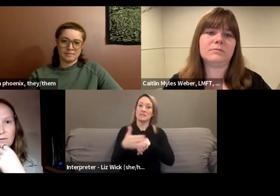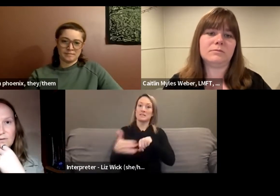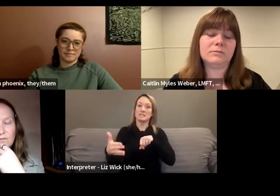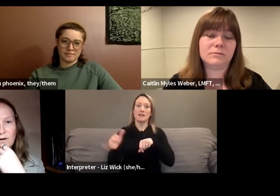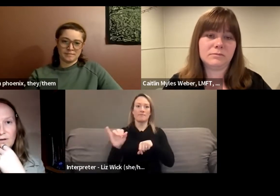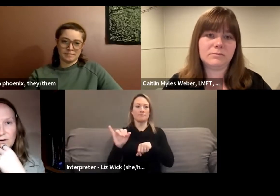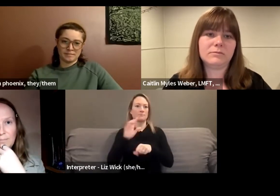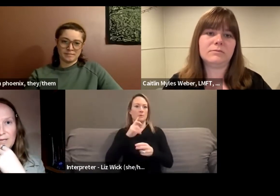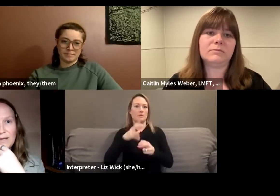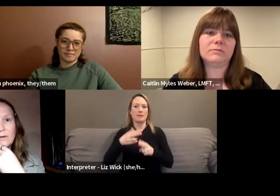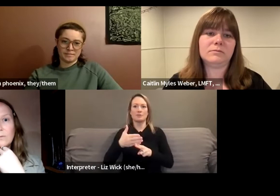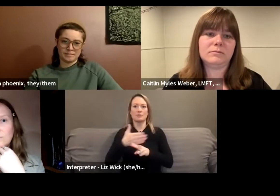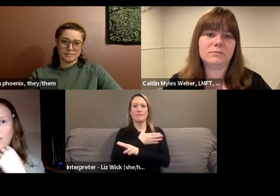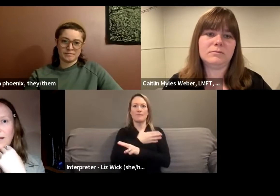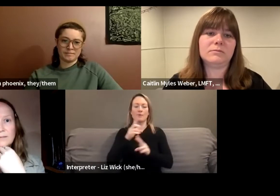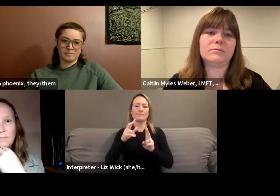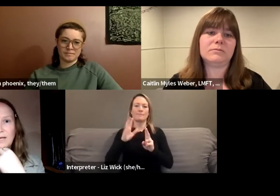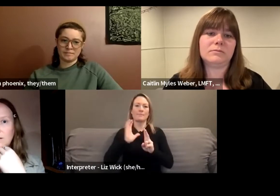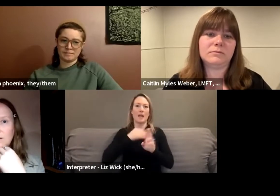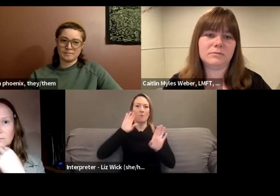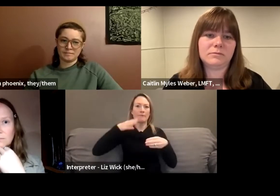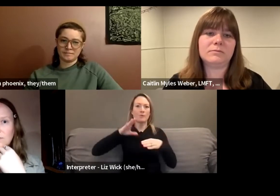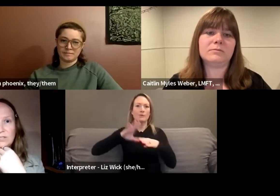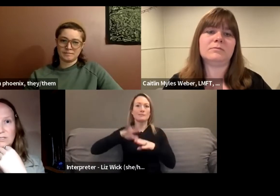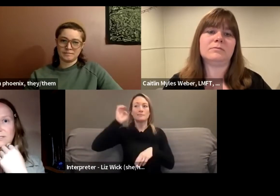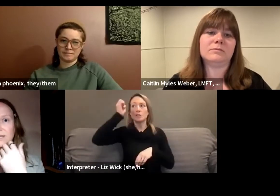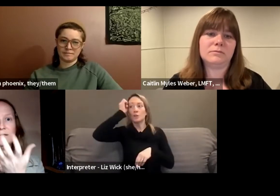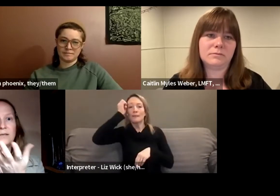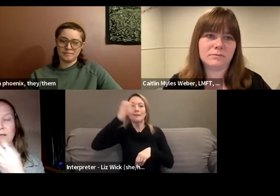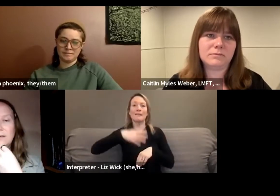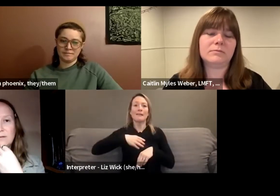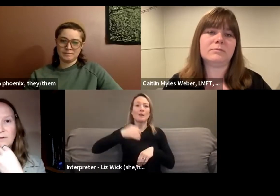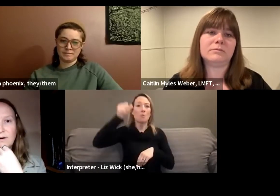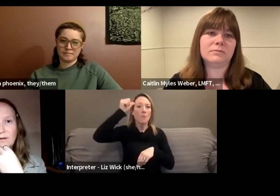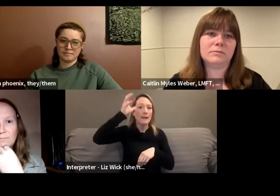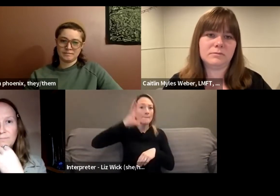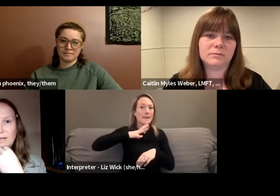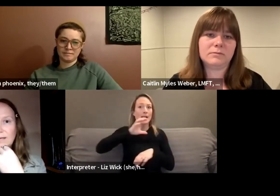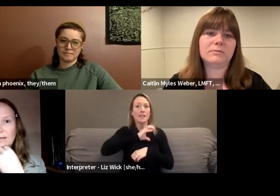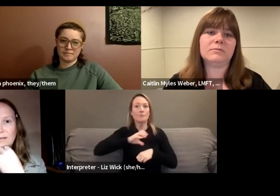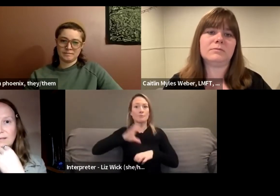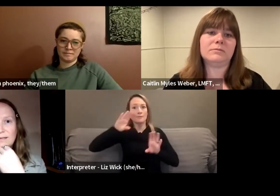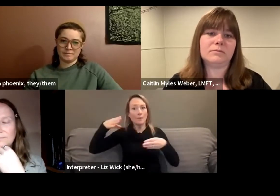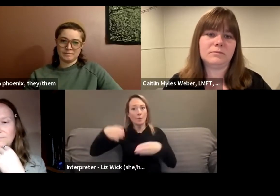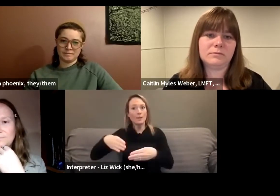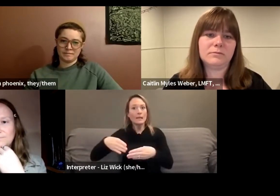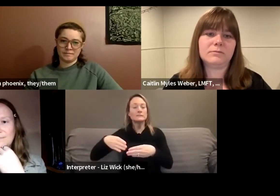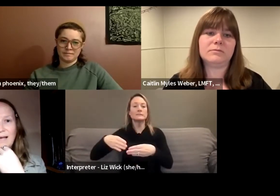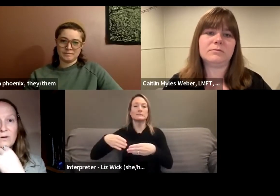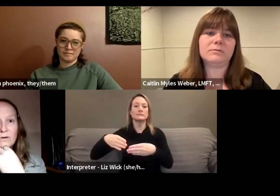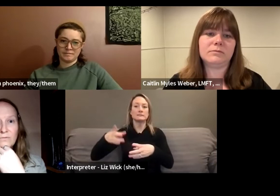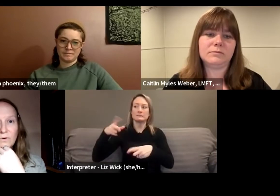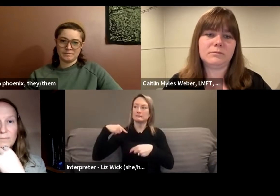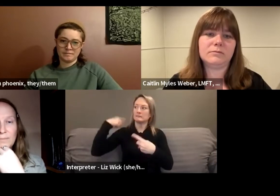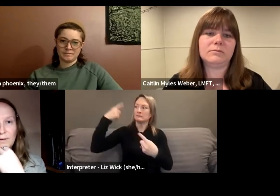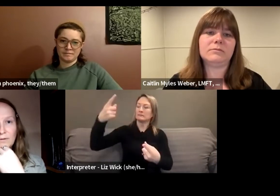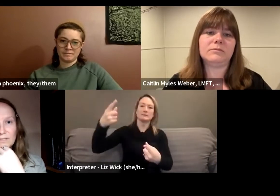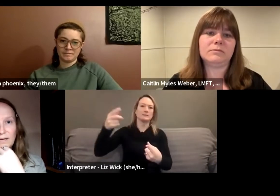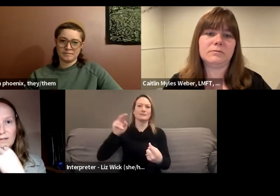you know, is very European, white male, Christian-centered and it's very not good for people outside